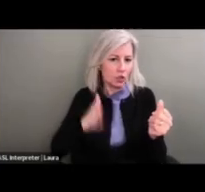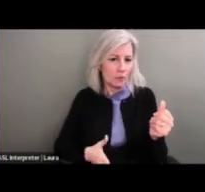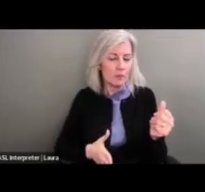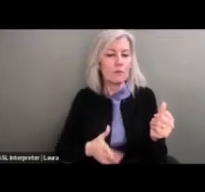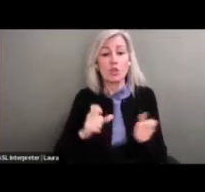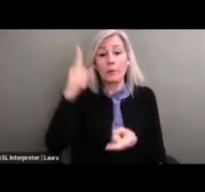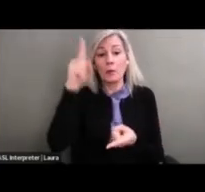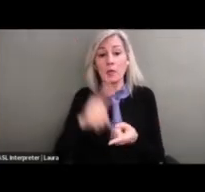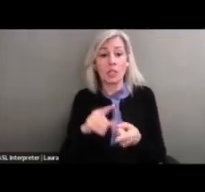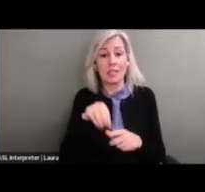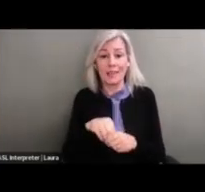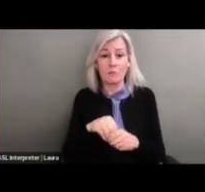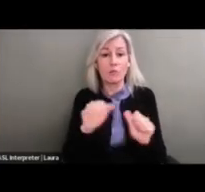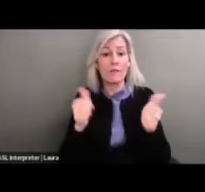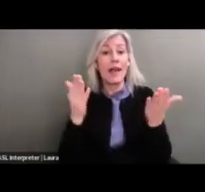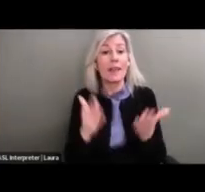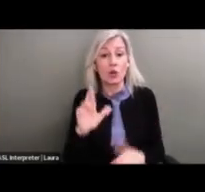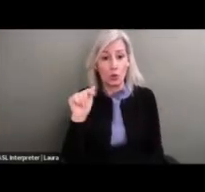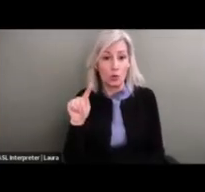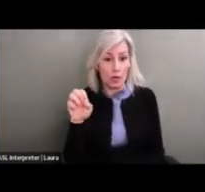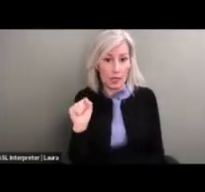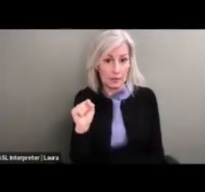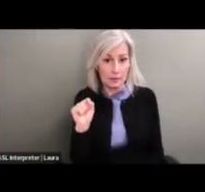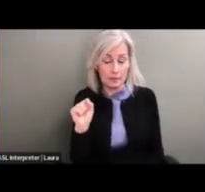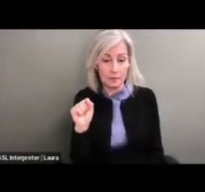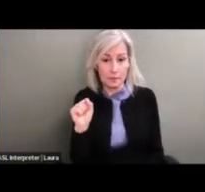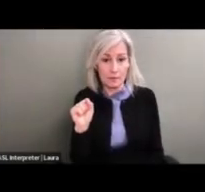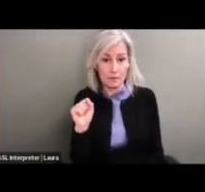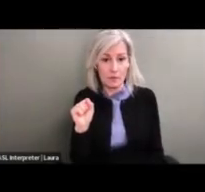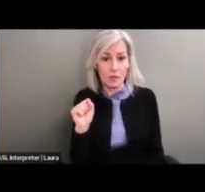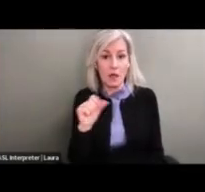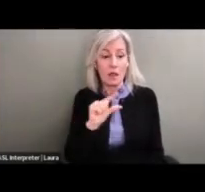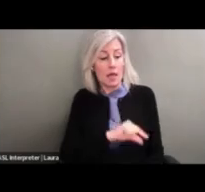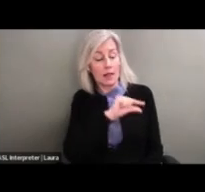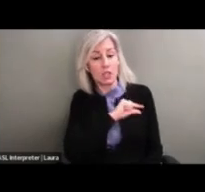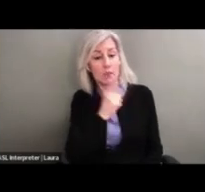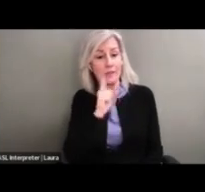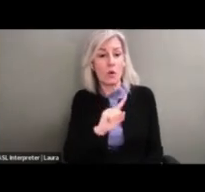or put new caps on the amount that they will spend per the beneficiary.